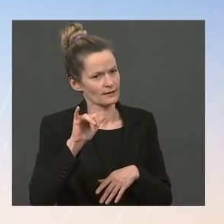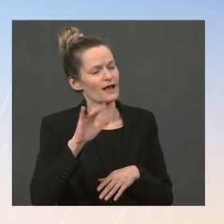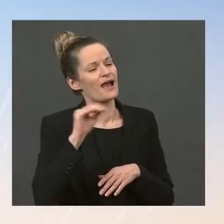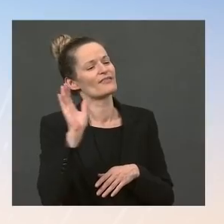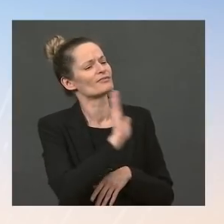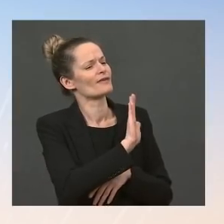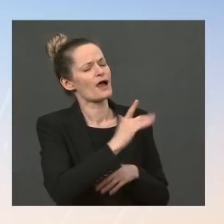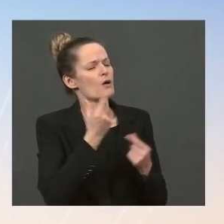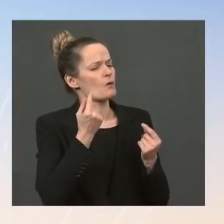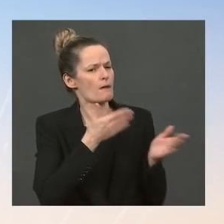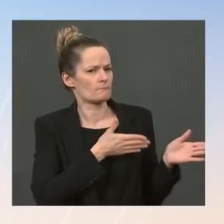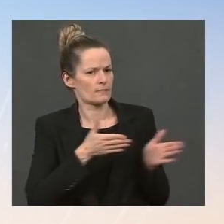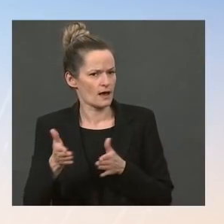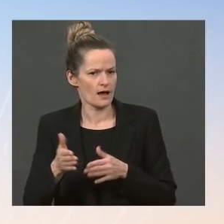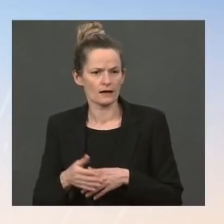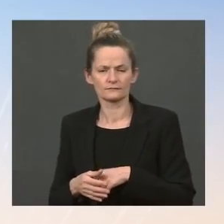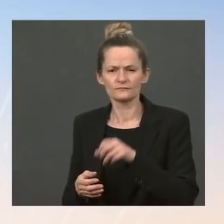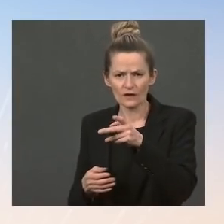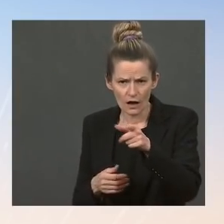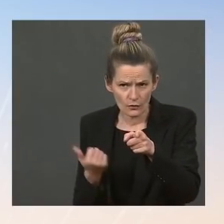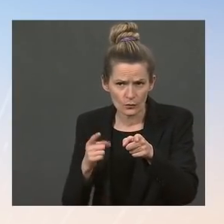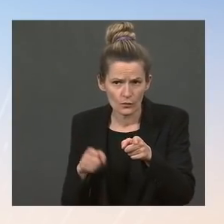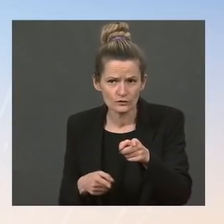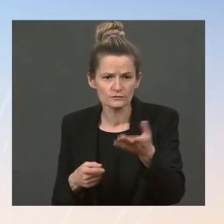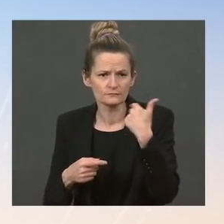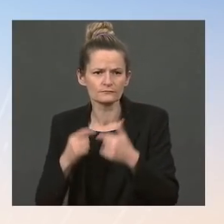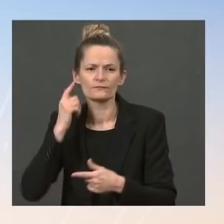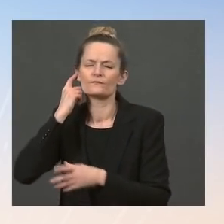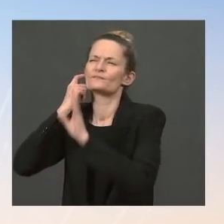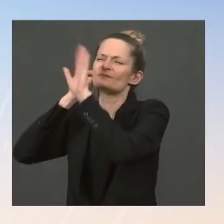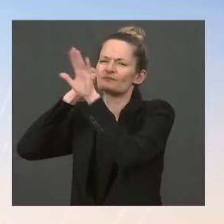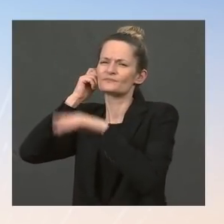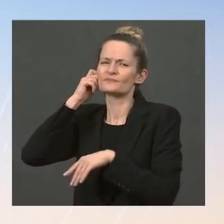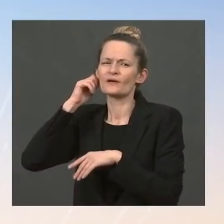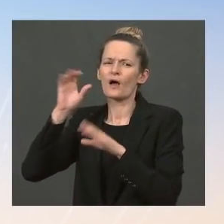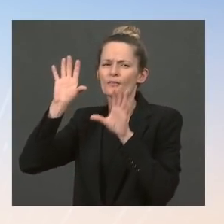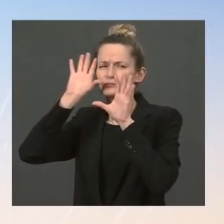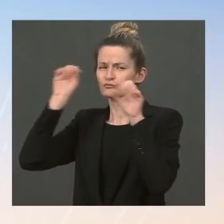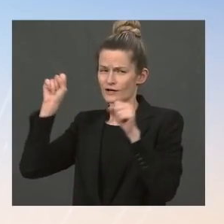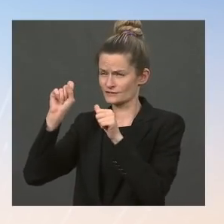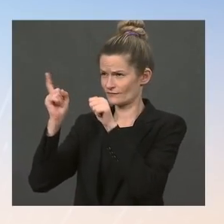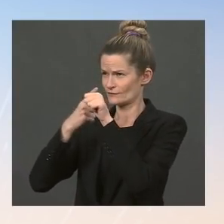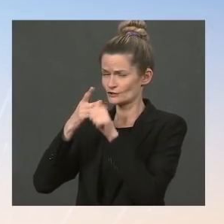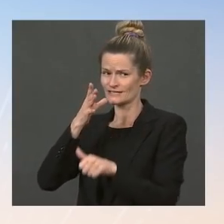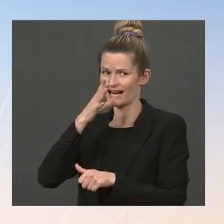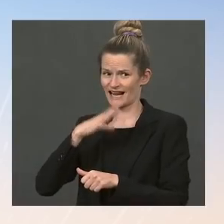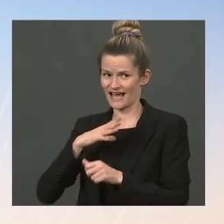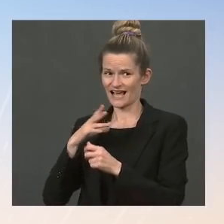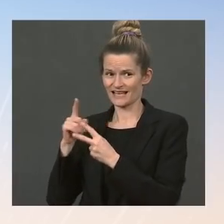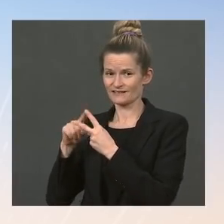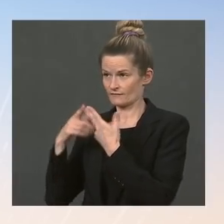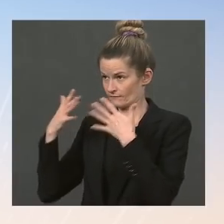Ms. Psaki: Sure. The Press: Will the -- do the President and the First Lady plan to get the booster shot? Ms. Psaki: Yes. Go ahead, Karen.